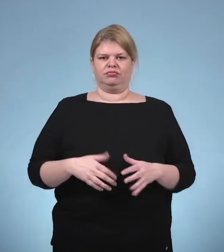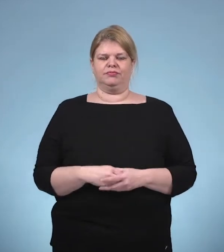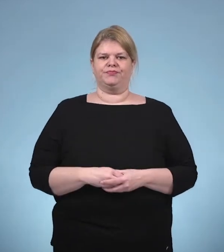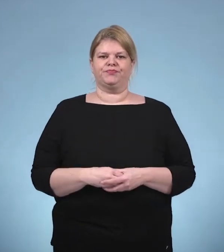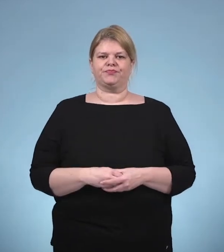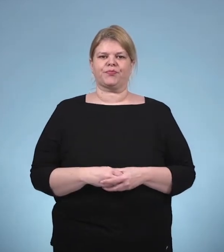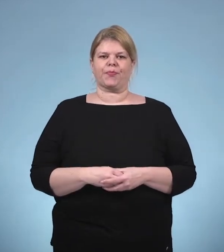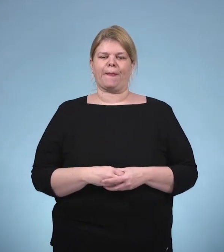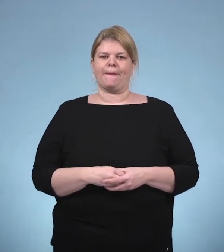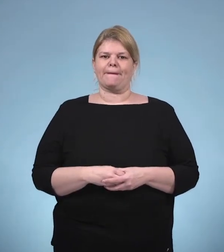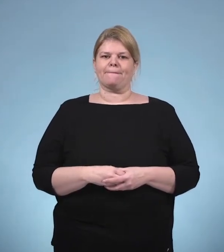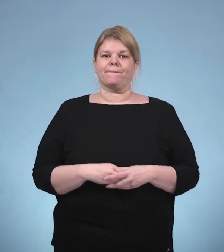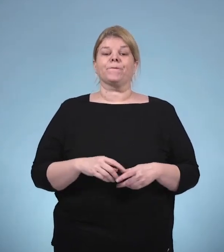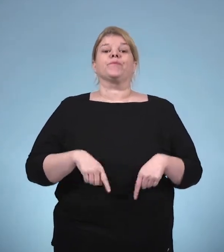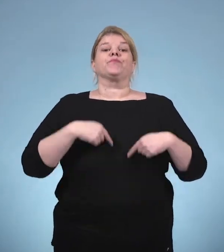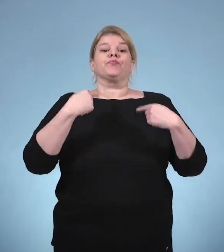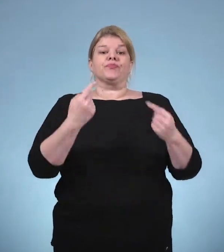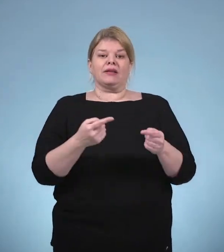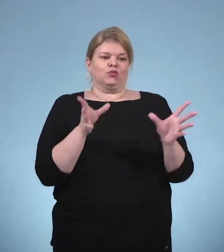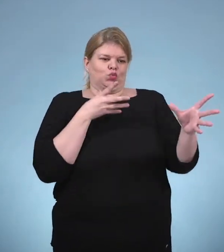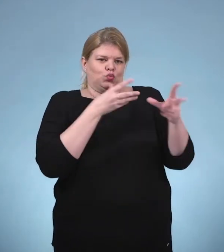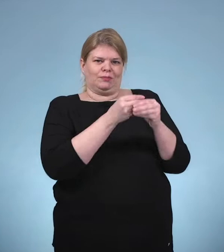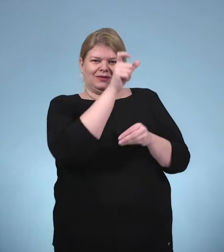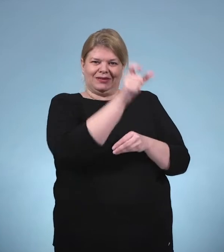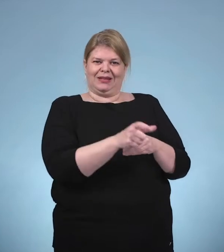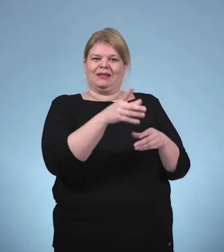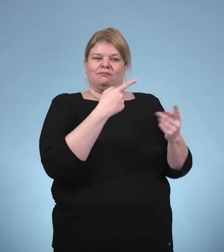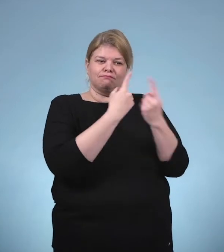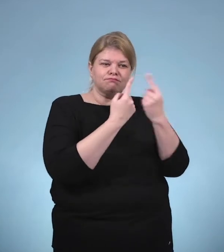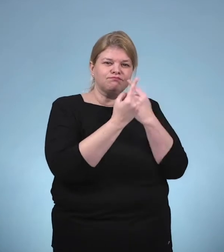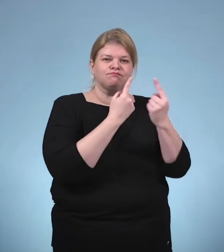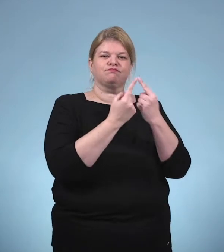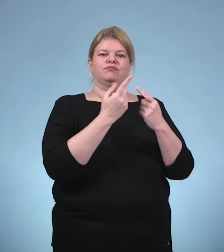Shaking or tapping the body is possible. Finally, discuss the following questions: